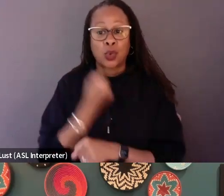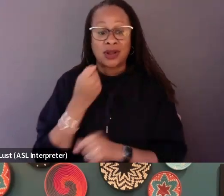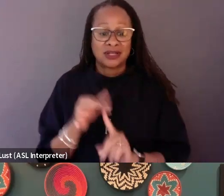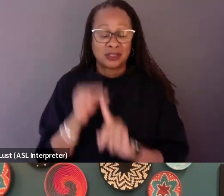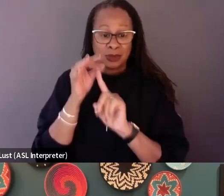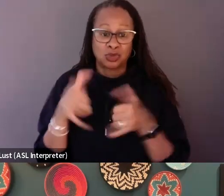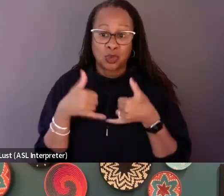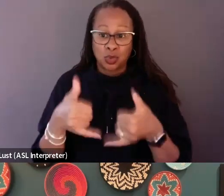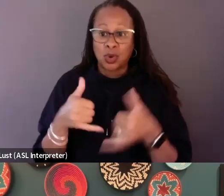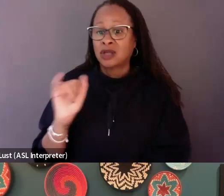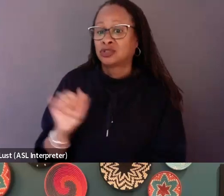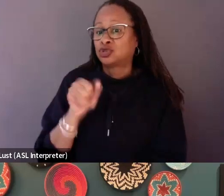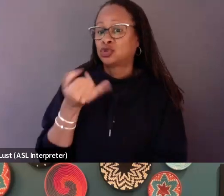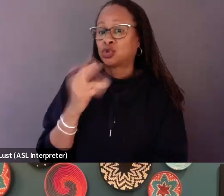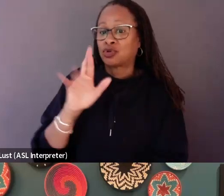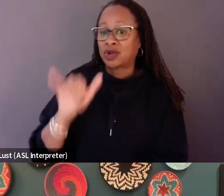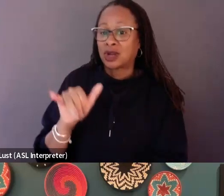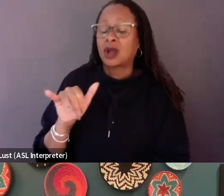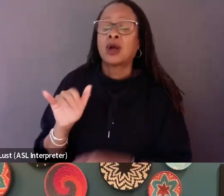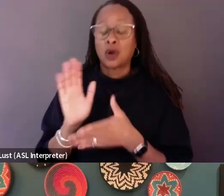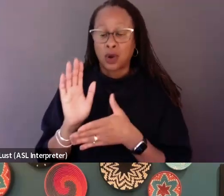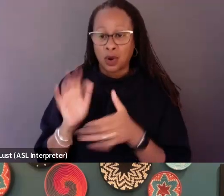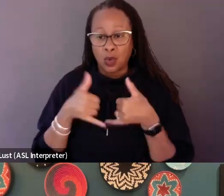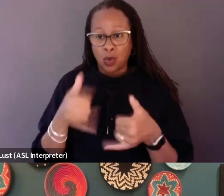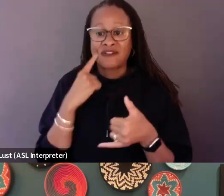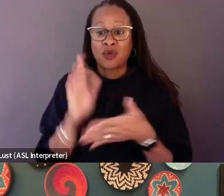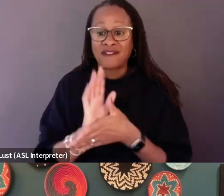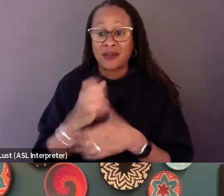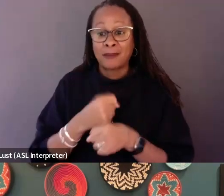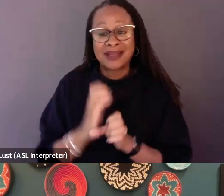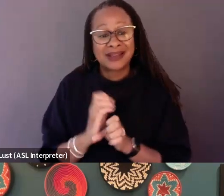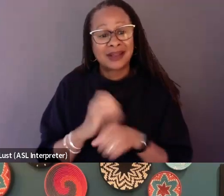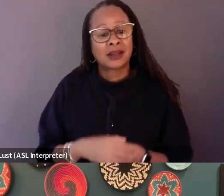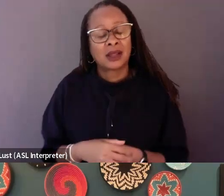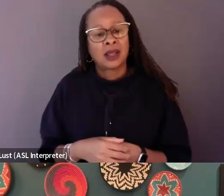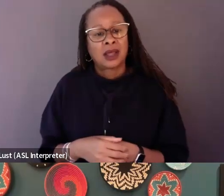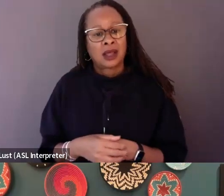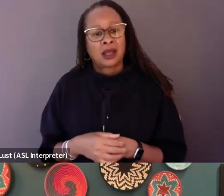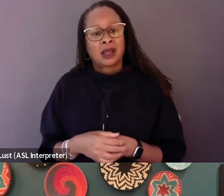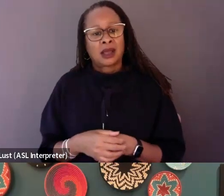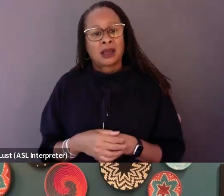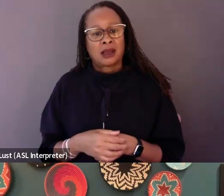special jury award for the filmmaking. I'm curious, maybe this, well, it could be a question for both of you,